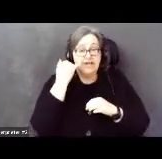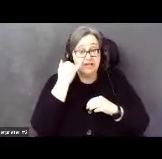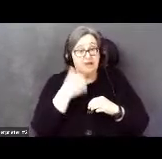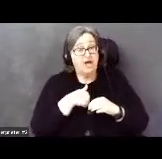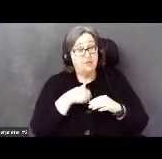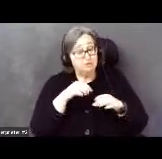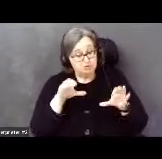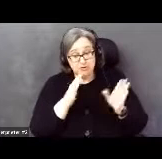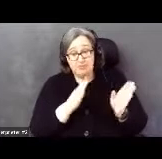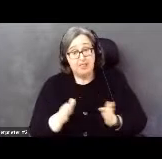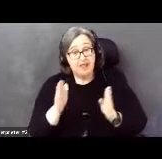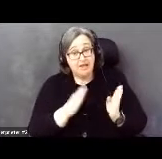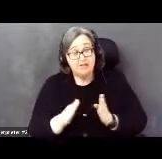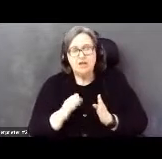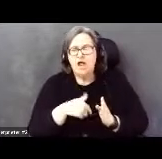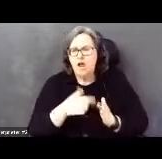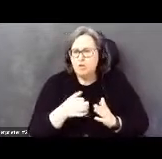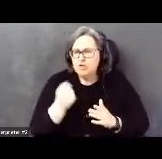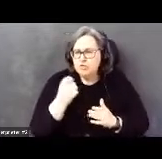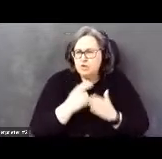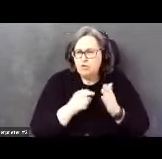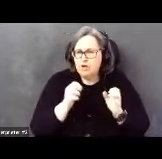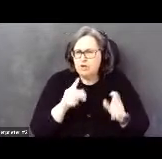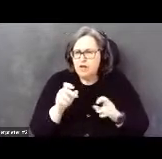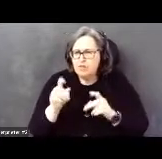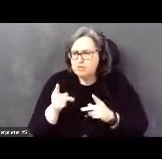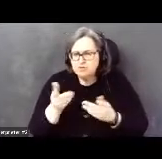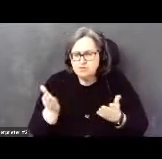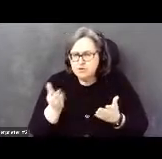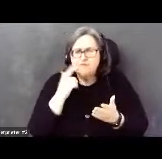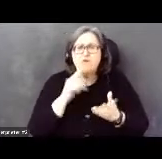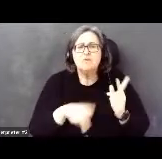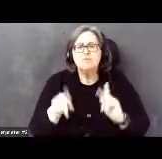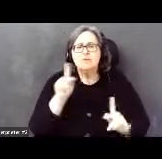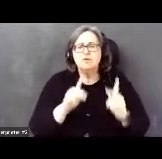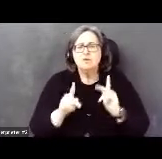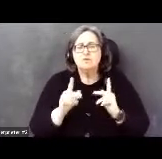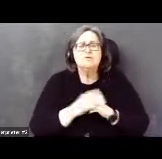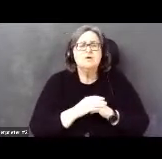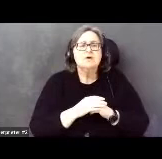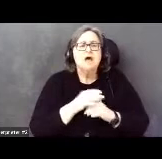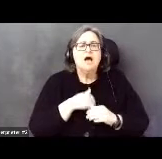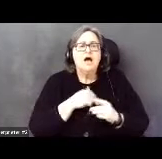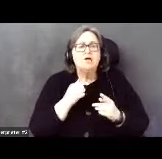stage, and I wanted to better understand what my opportunities were for individuals to consider, I would pick up the guide and